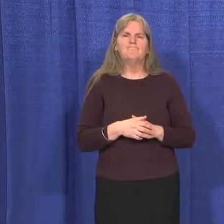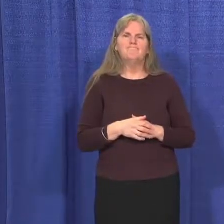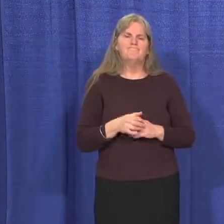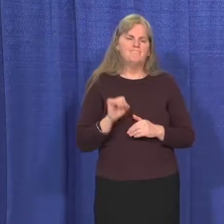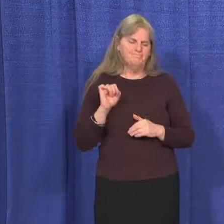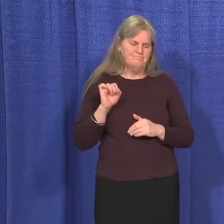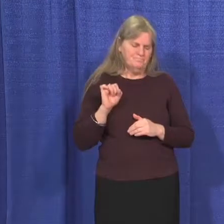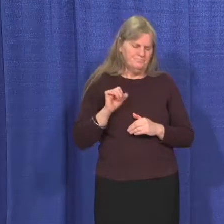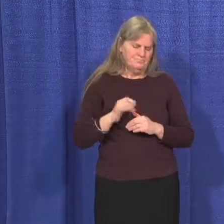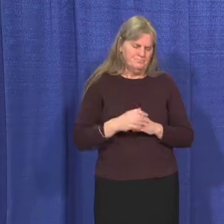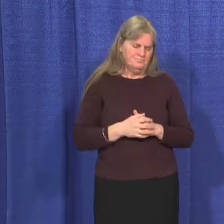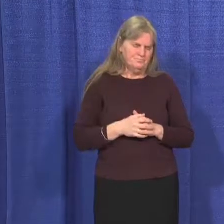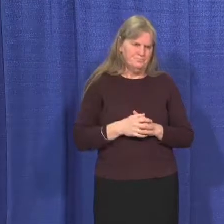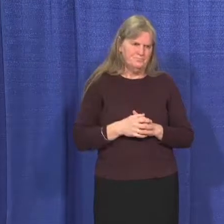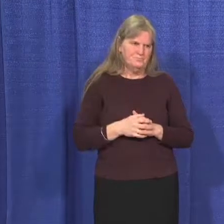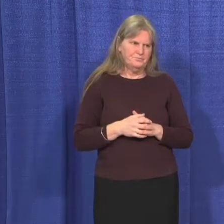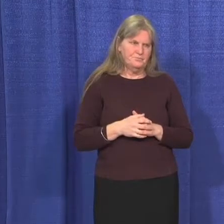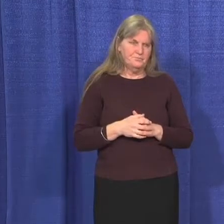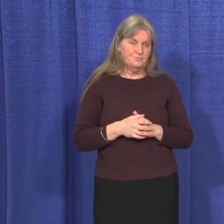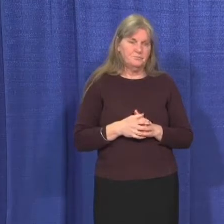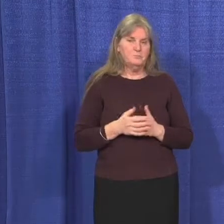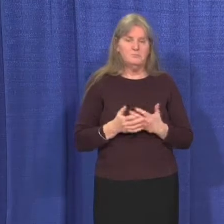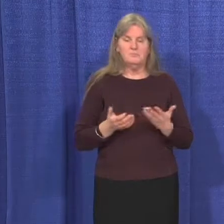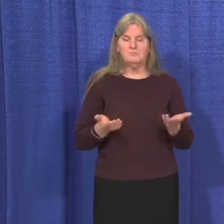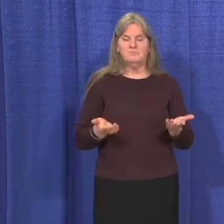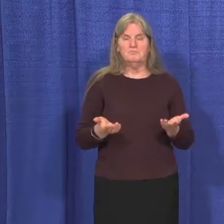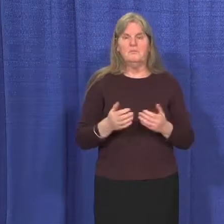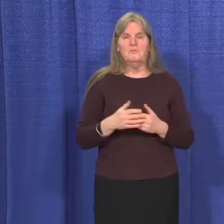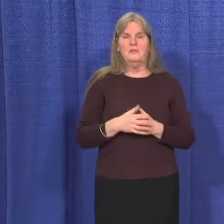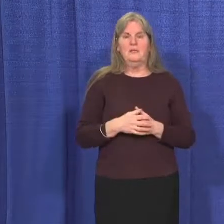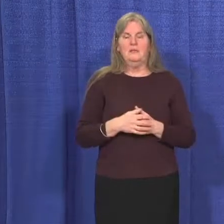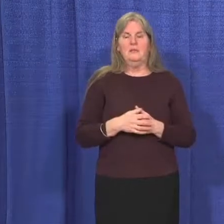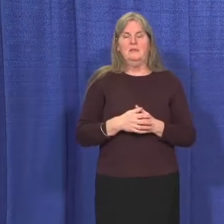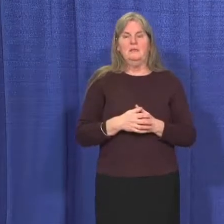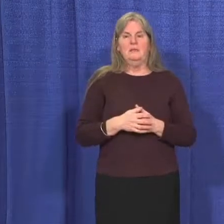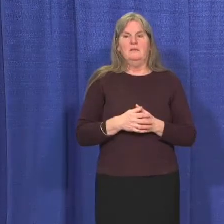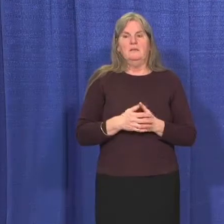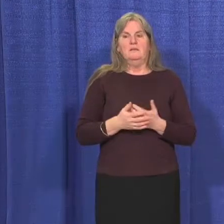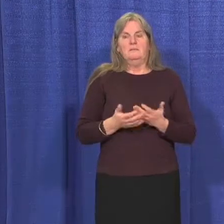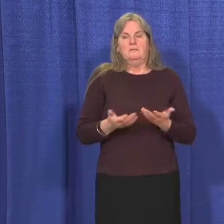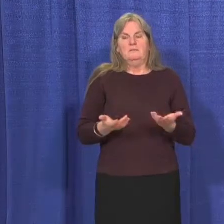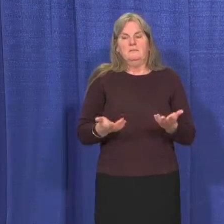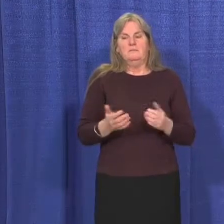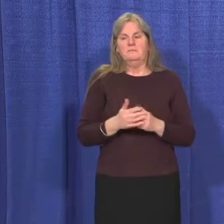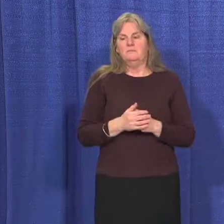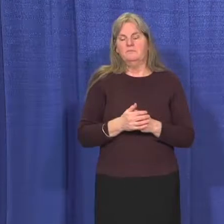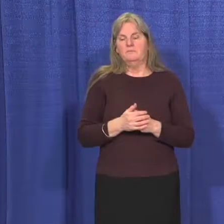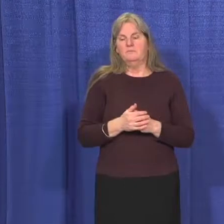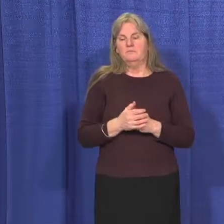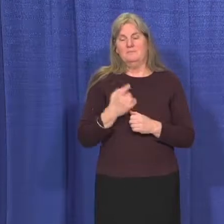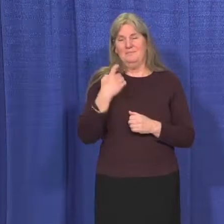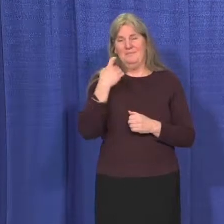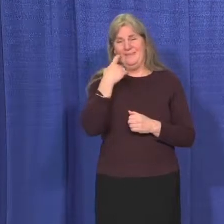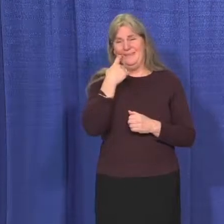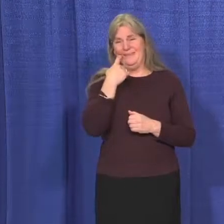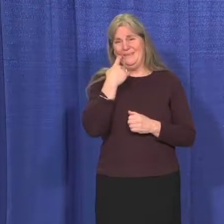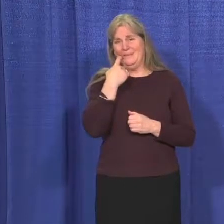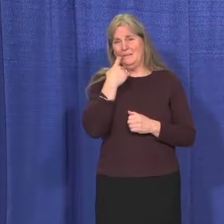Loco... well... Reflecting on the last few words